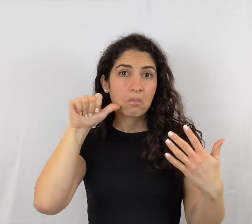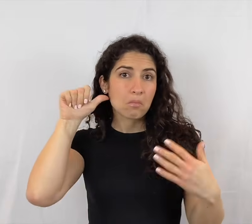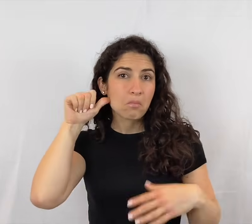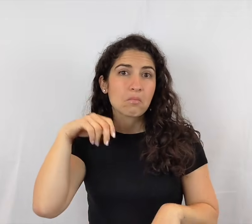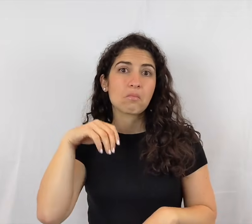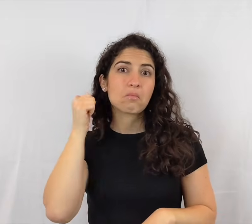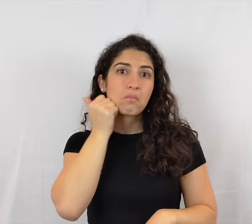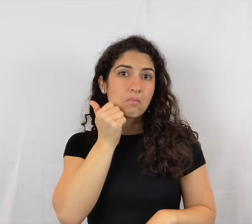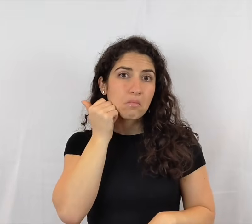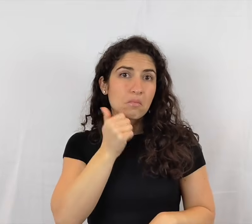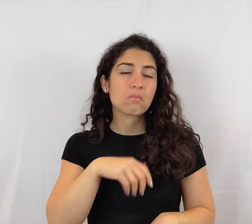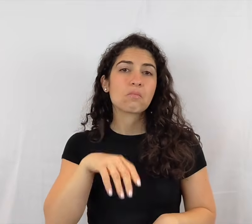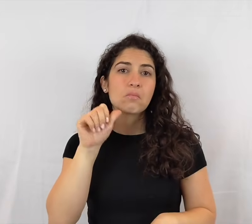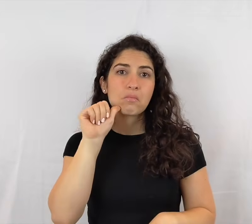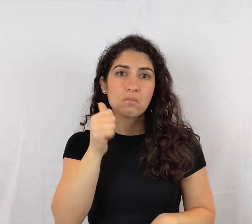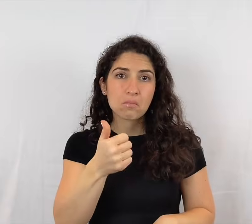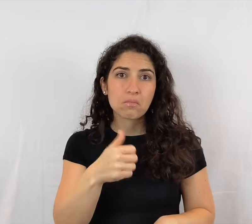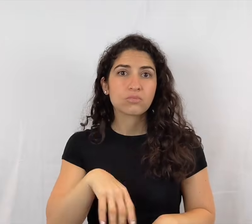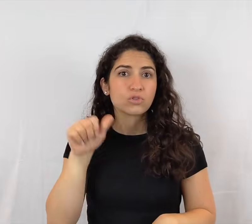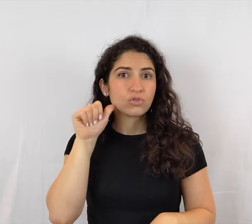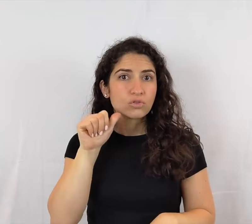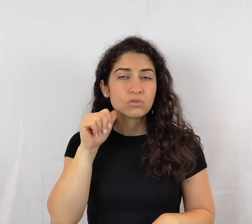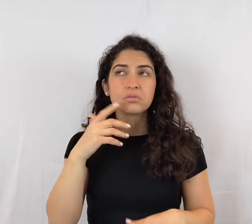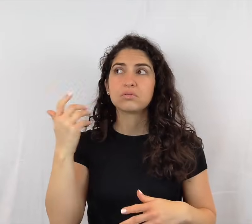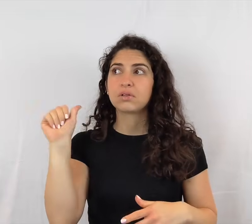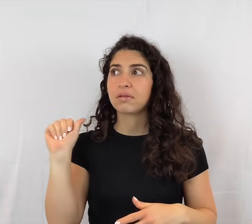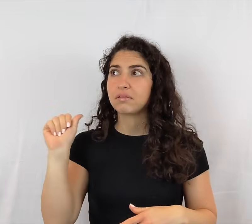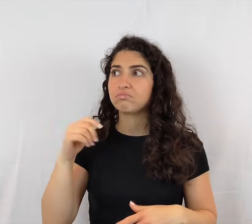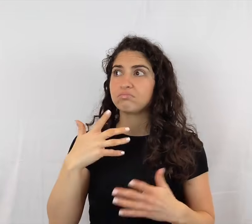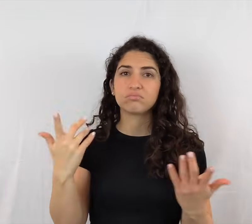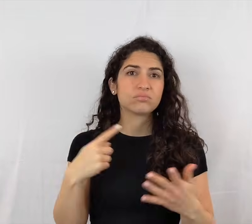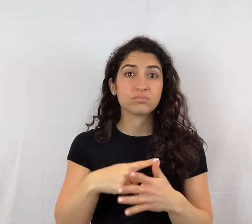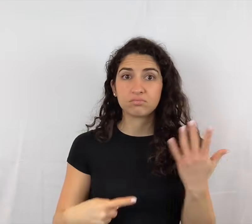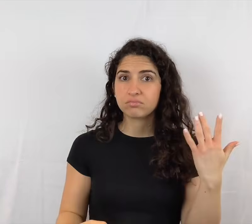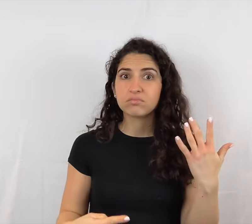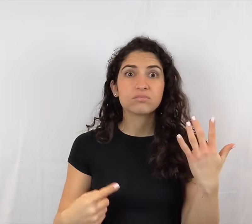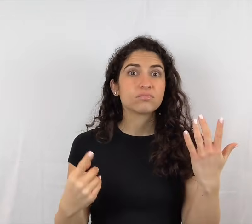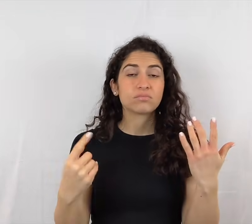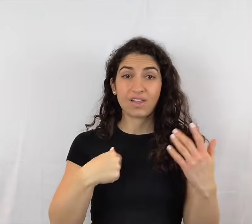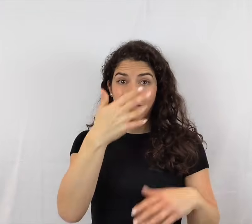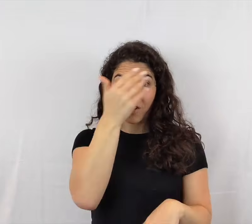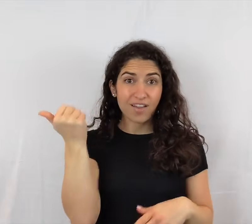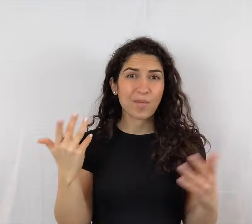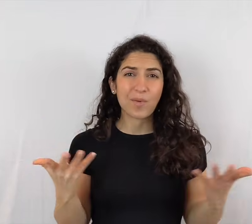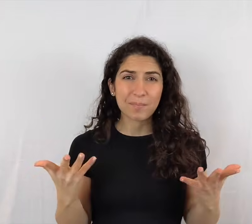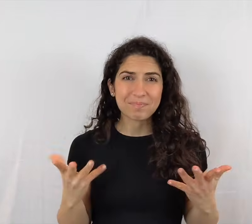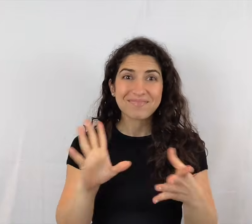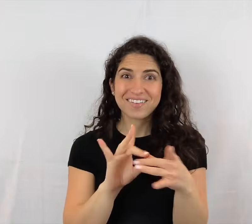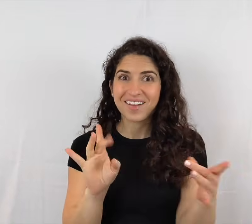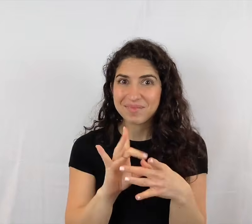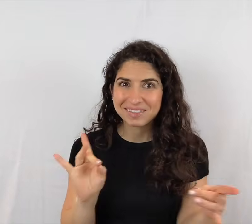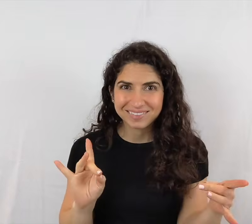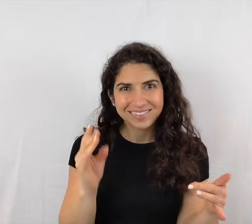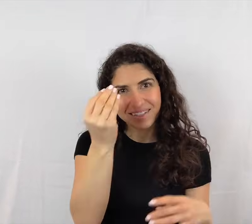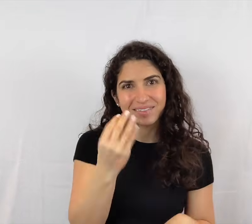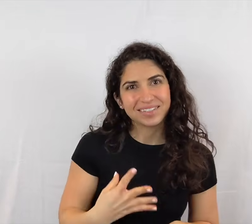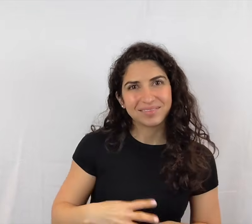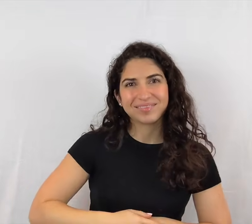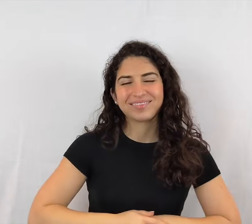Yesterday, everyday, tomorrow, girl, au nt. What did I forget? Comment and let me know.